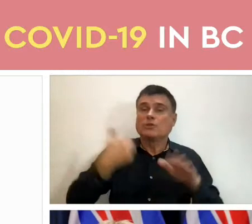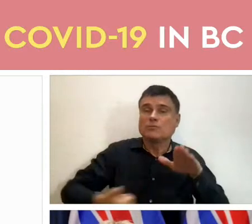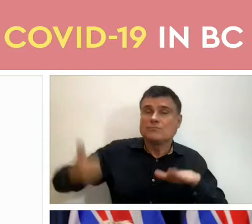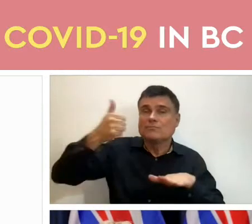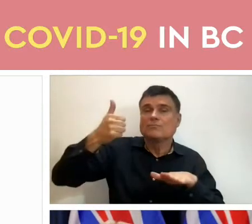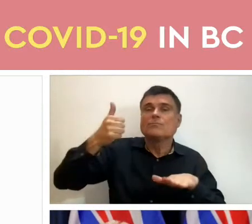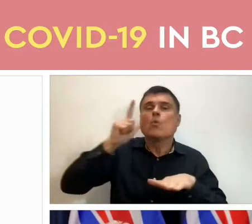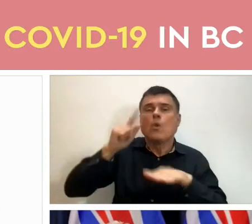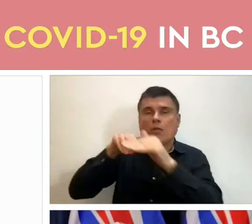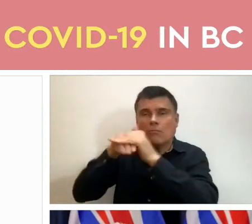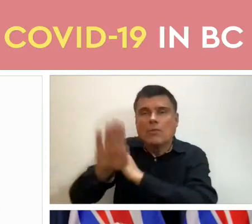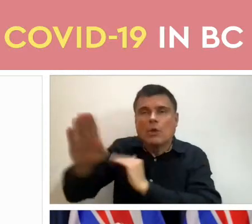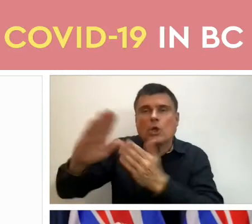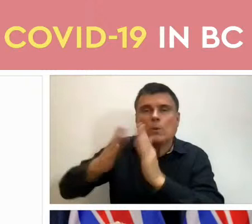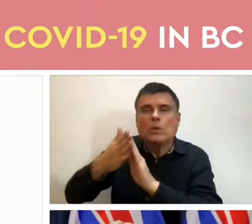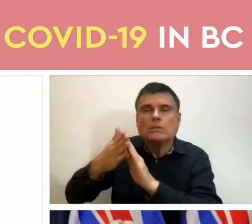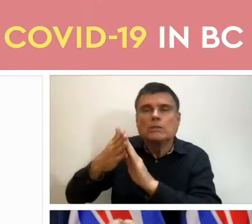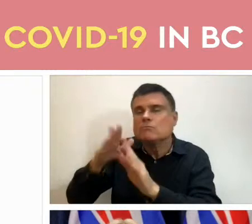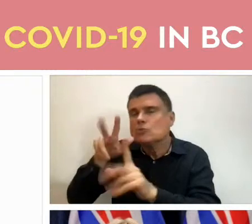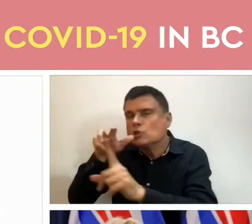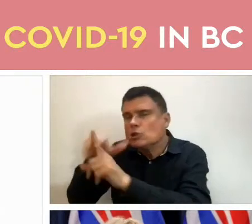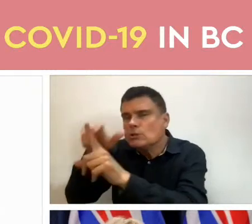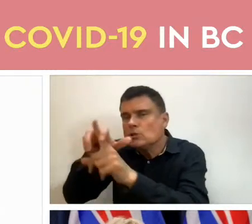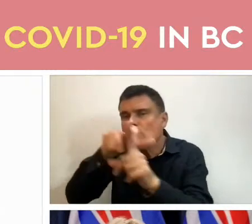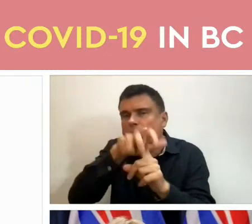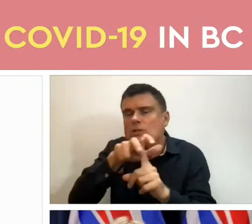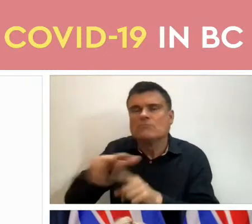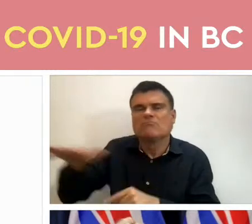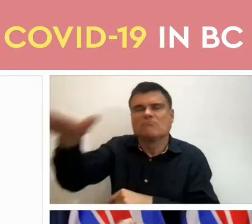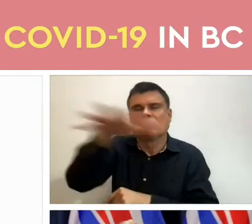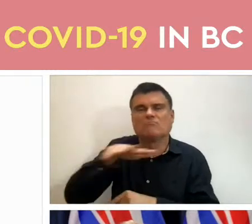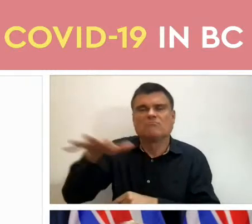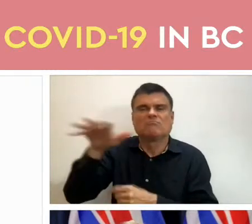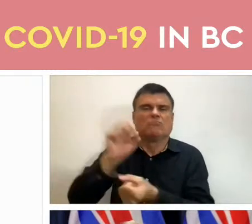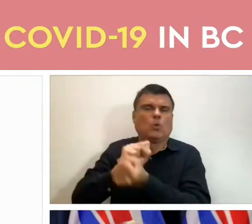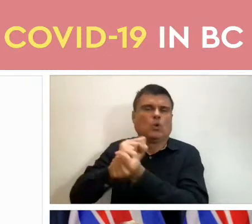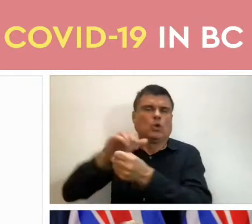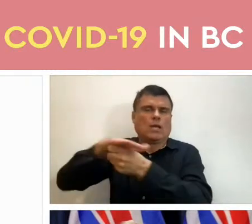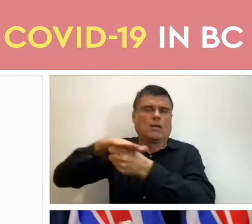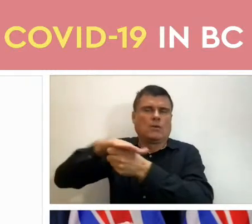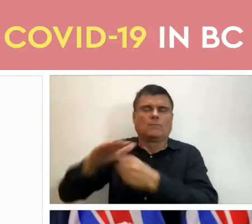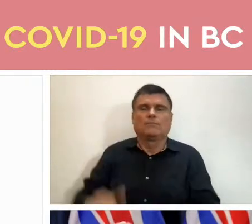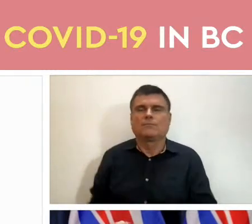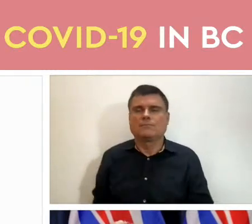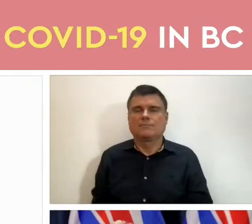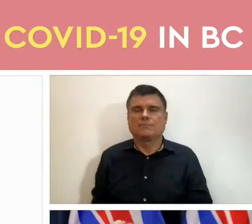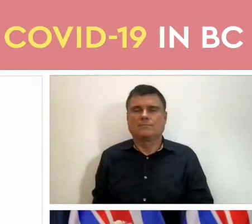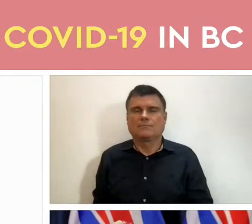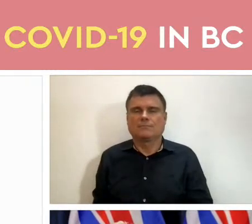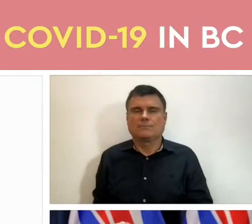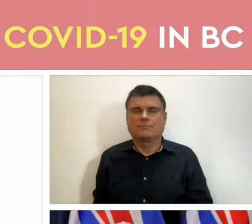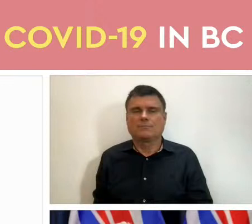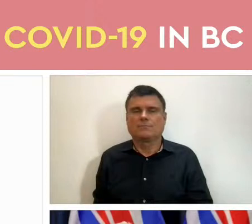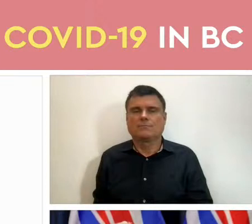communities. Once we receive some of the additional testing that we are